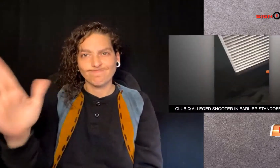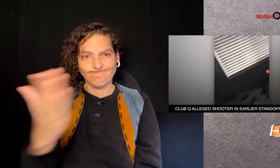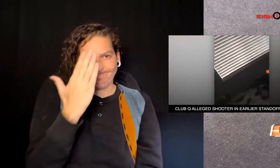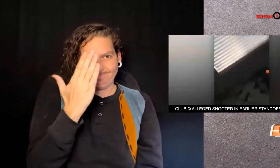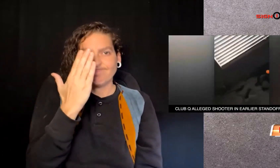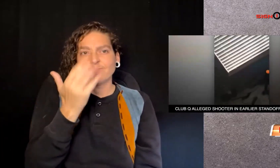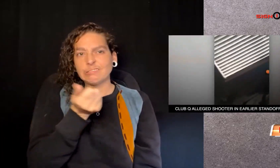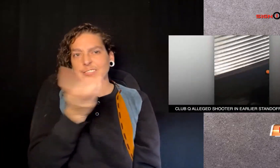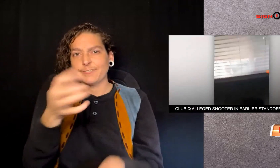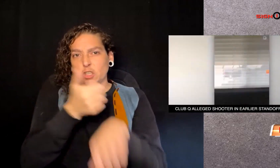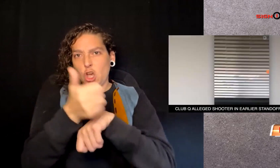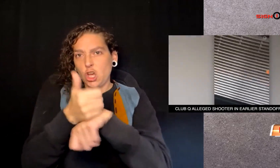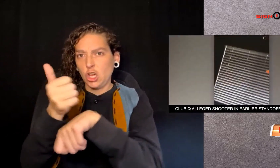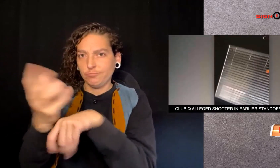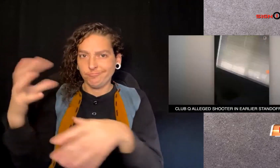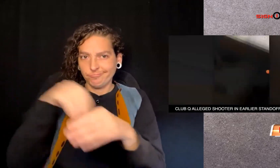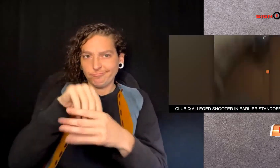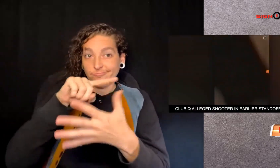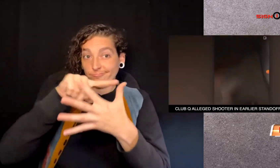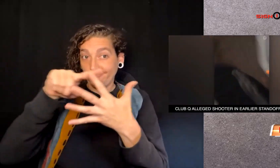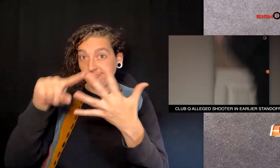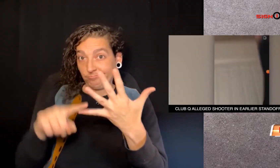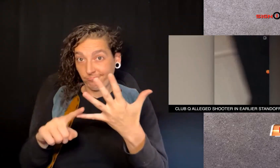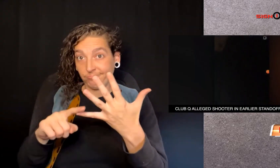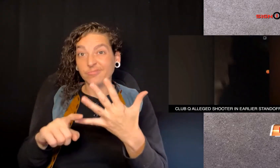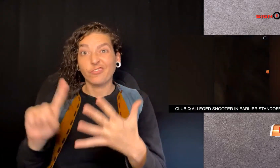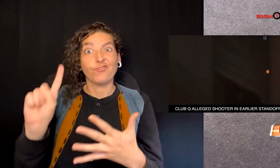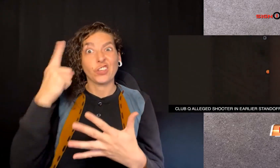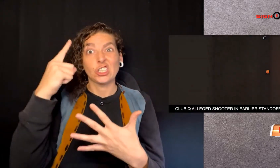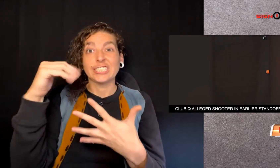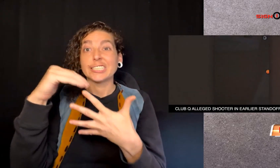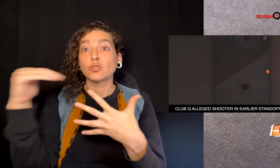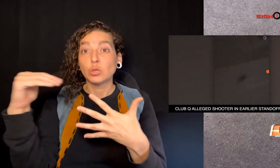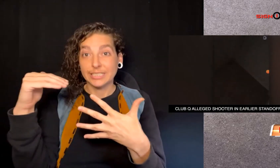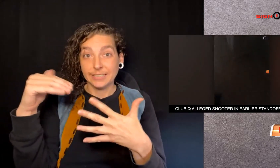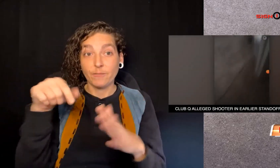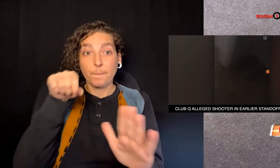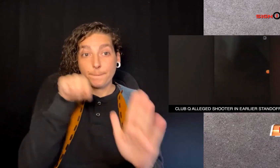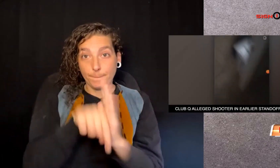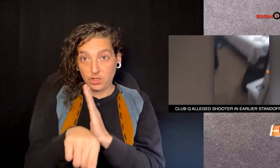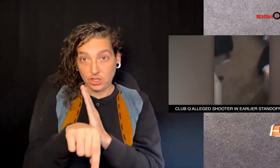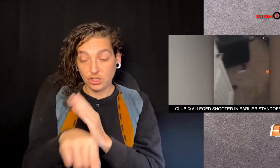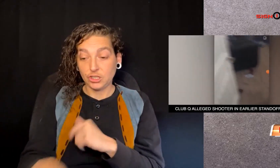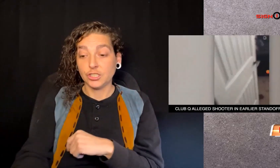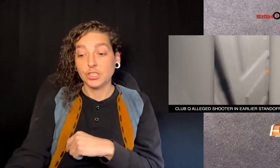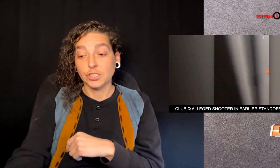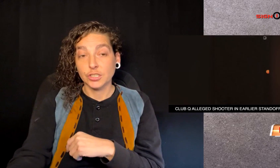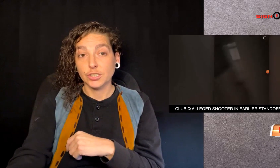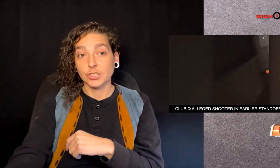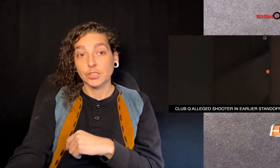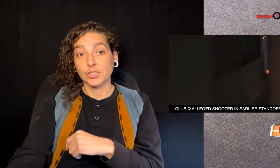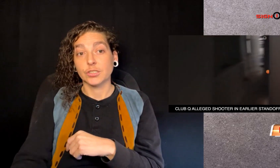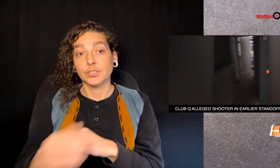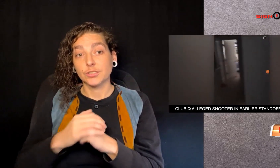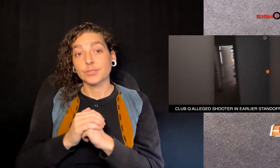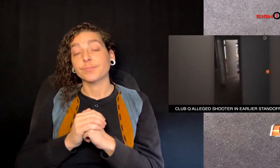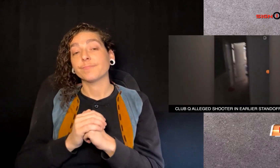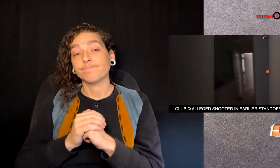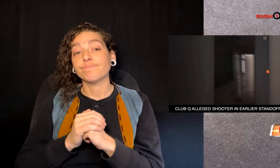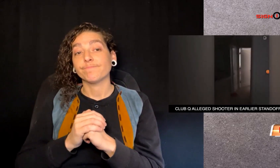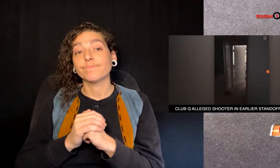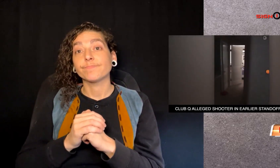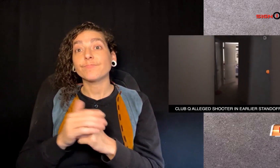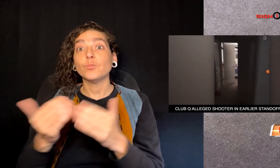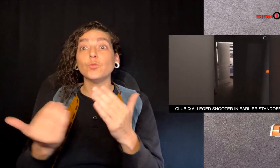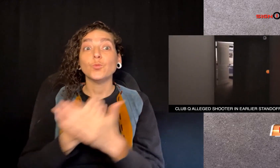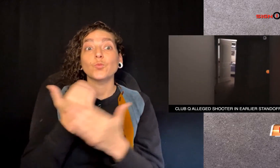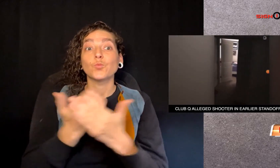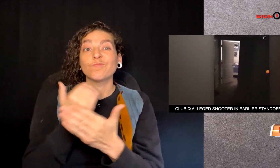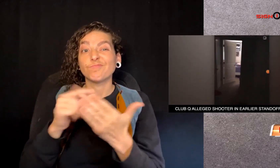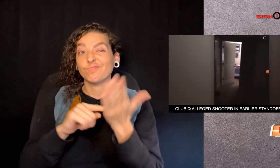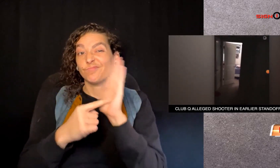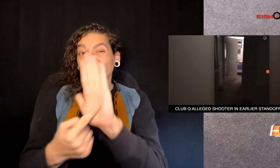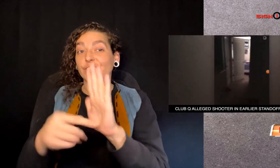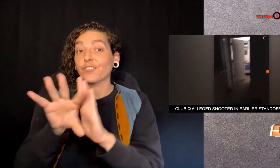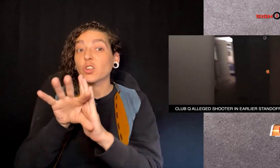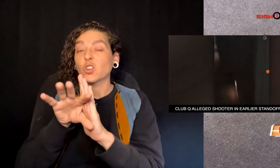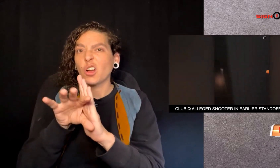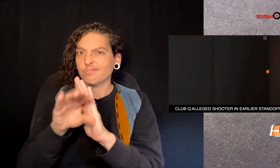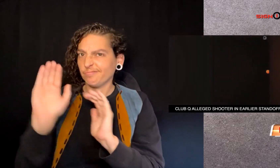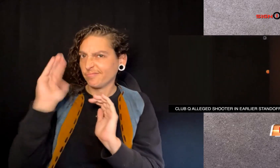Anderson Lee Aldrich faces several charges including five counts of first-degree murder